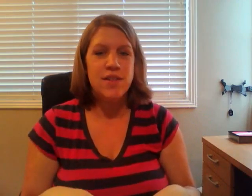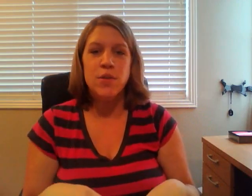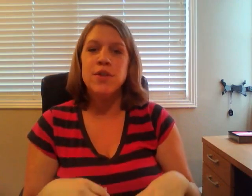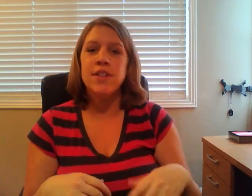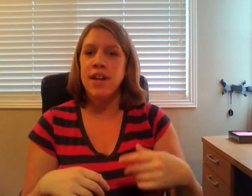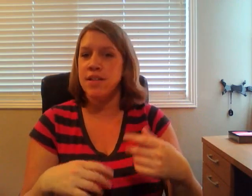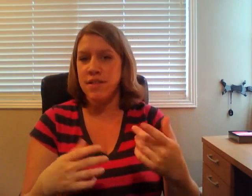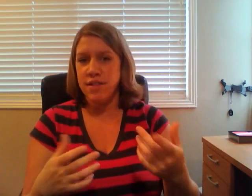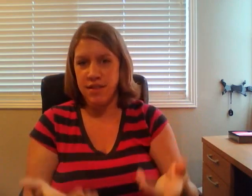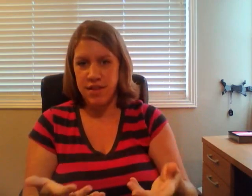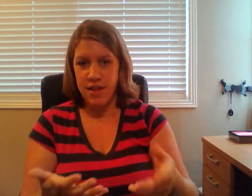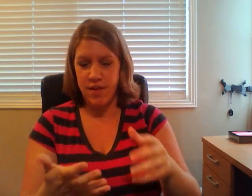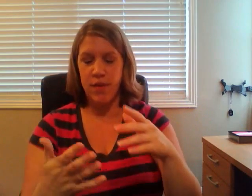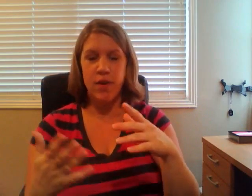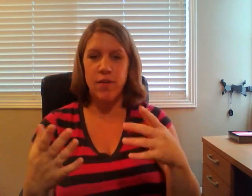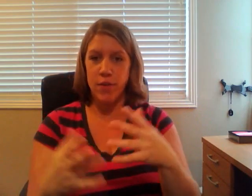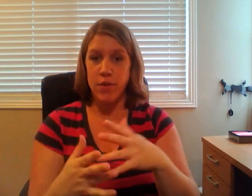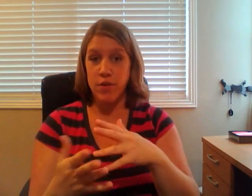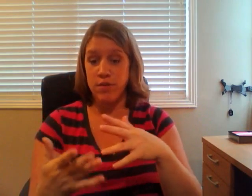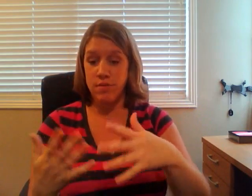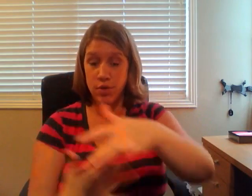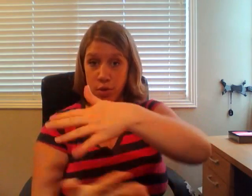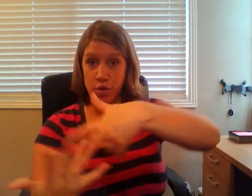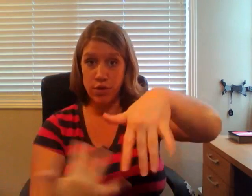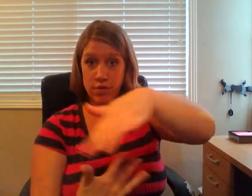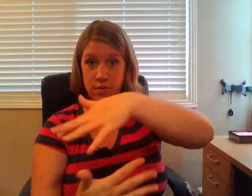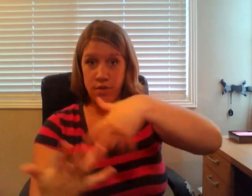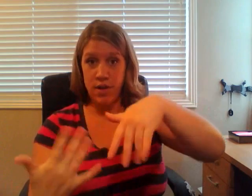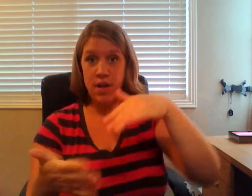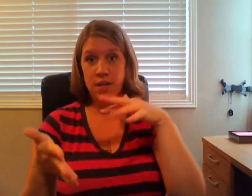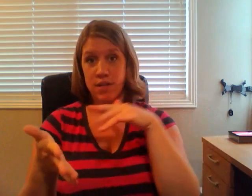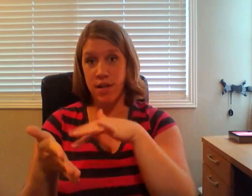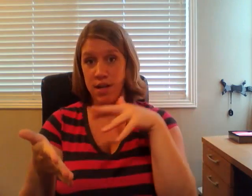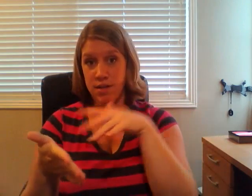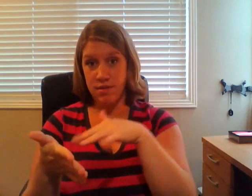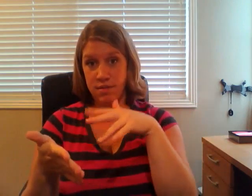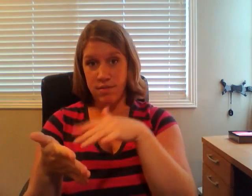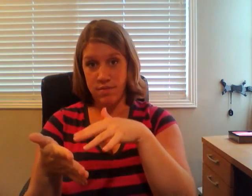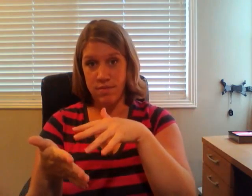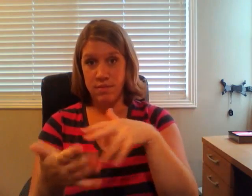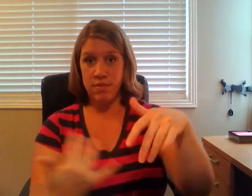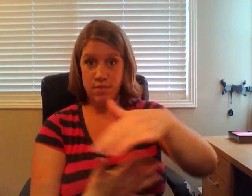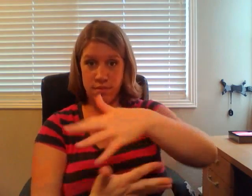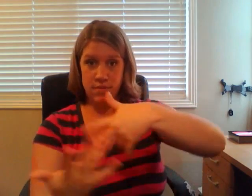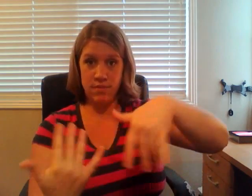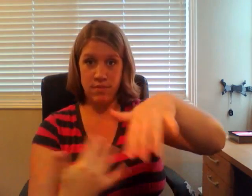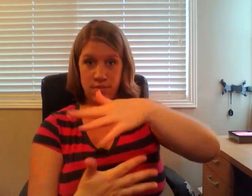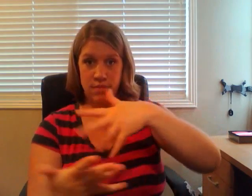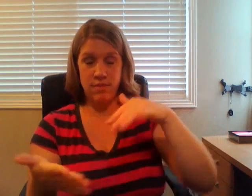Social Studies